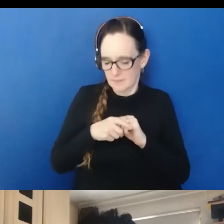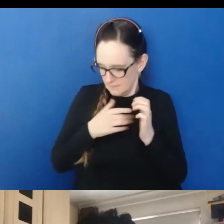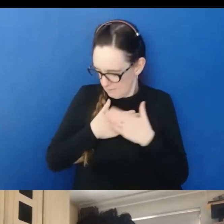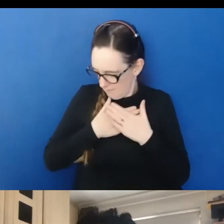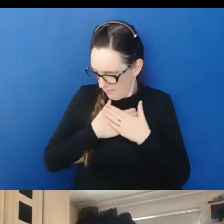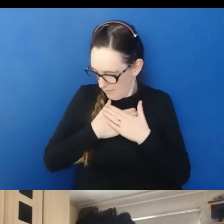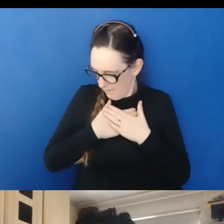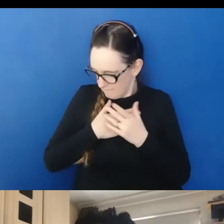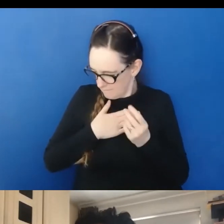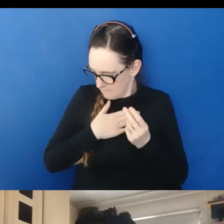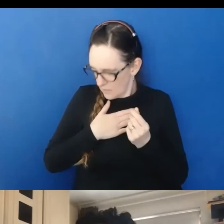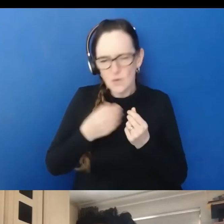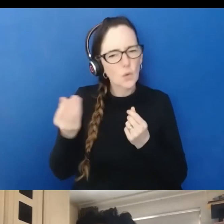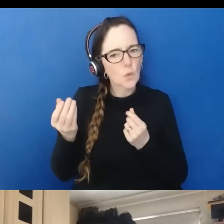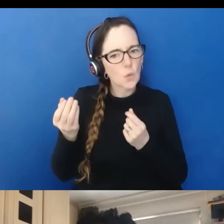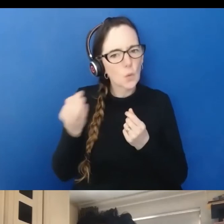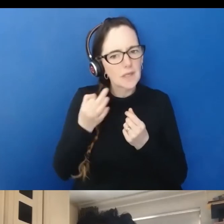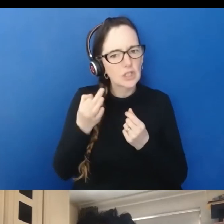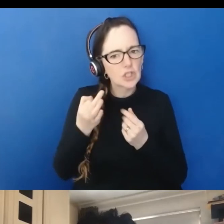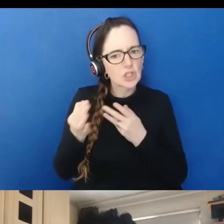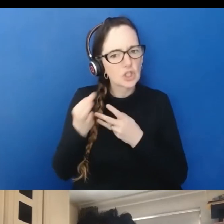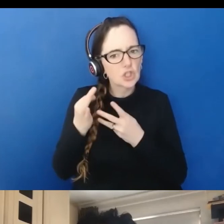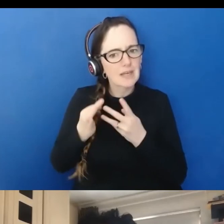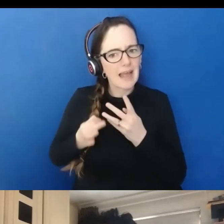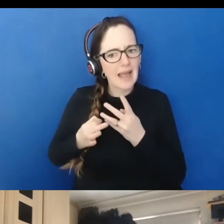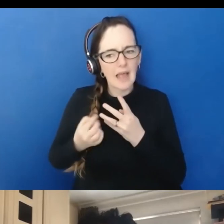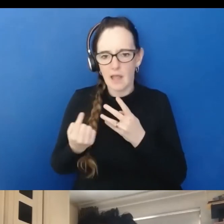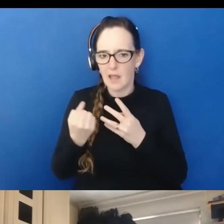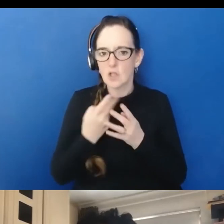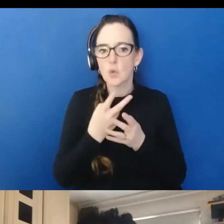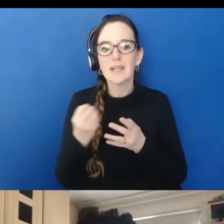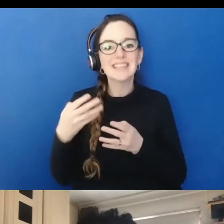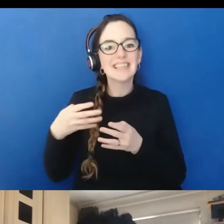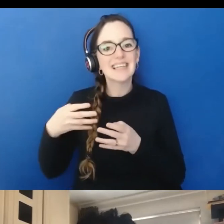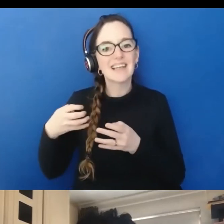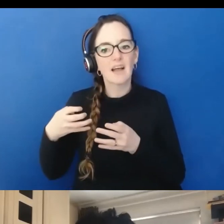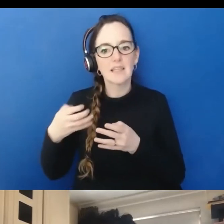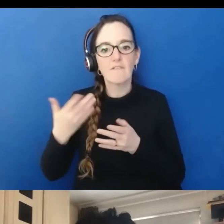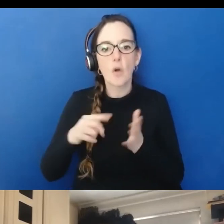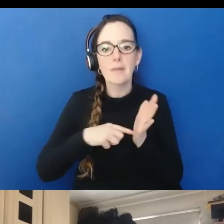it was a questionnaire that came out in 2019 from Tinder, the dating app